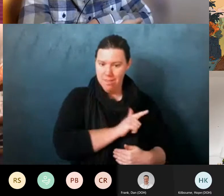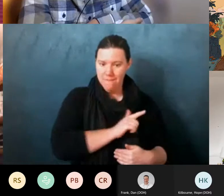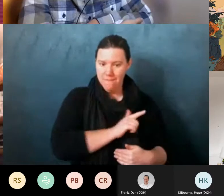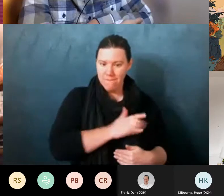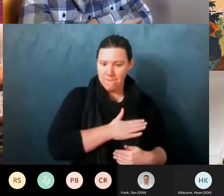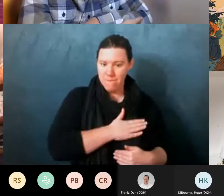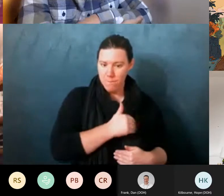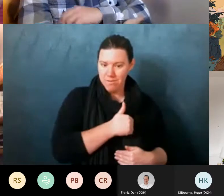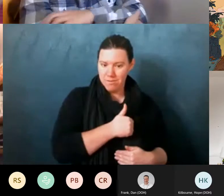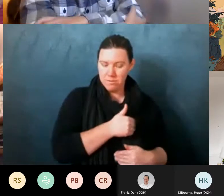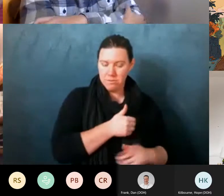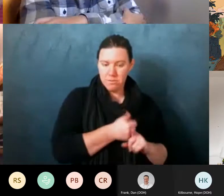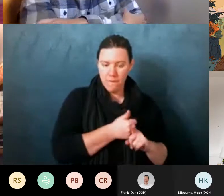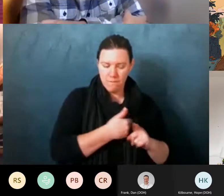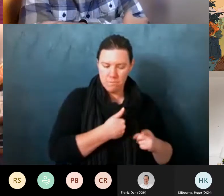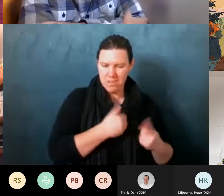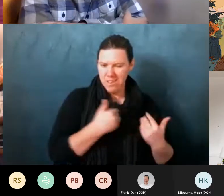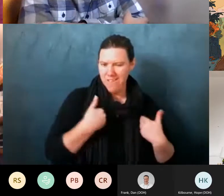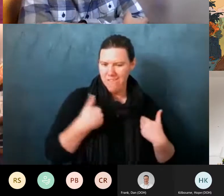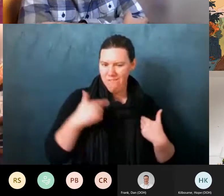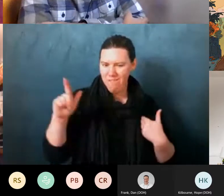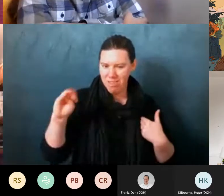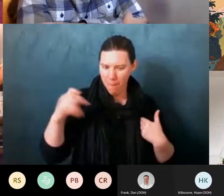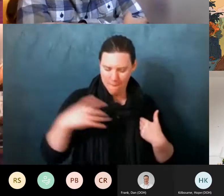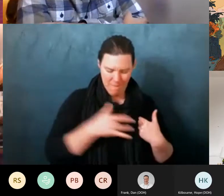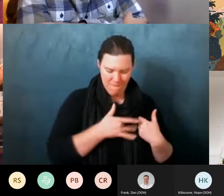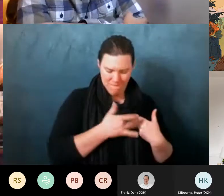for her to admit that maybe my condition or my case